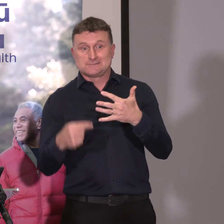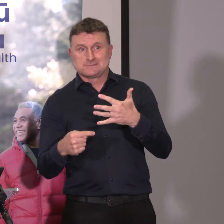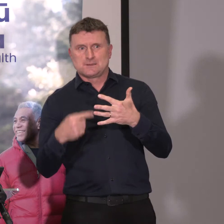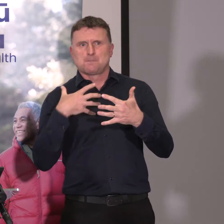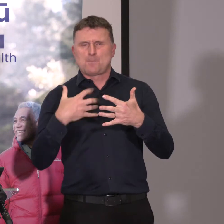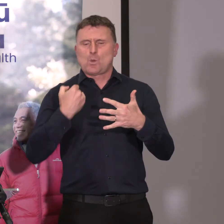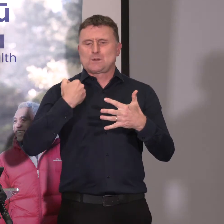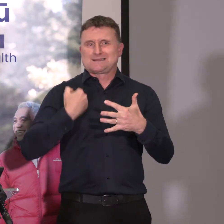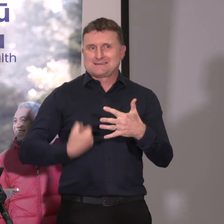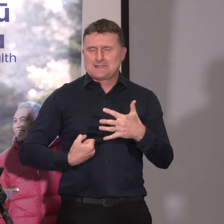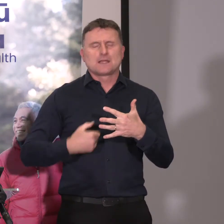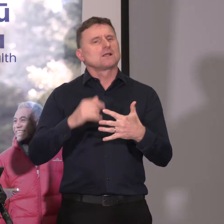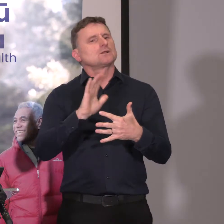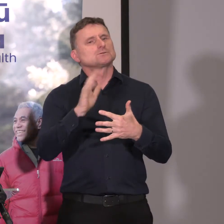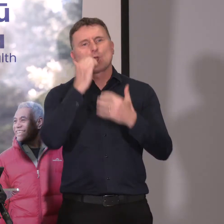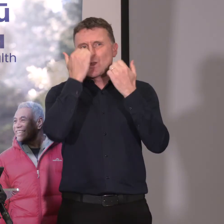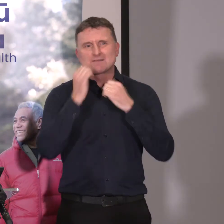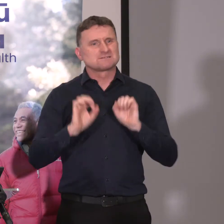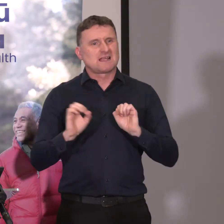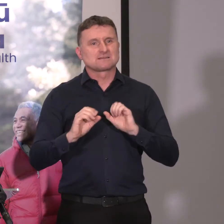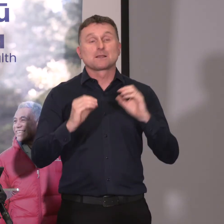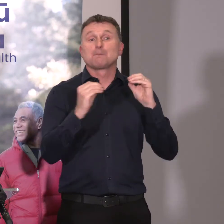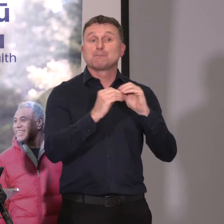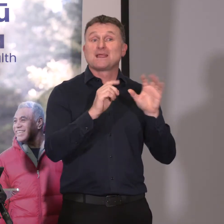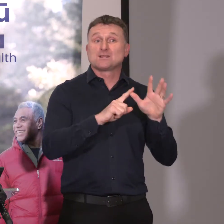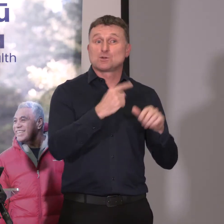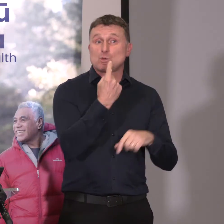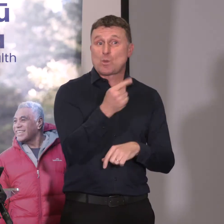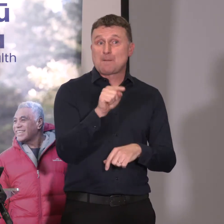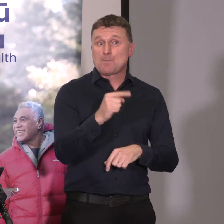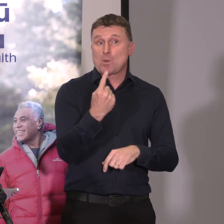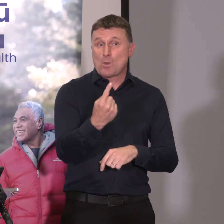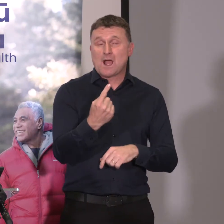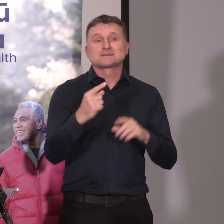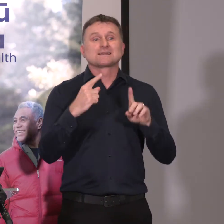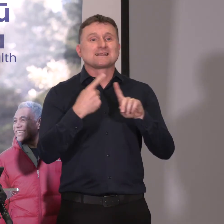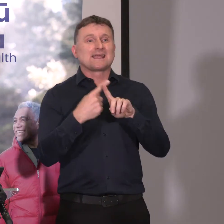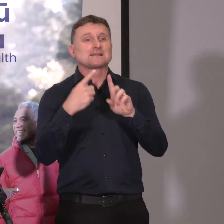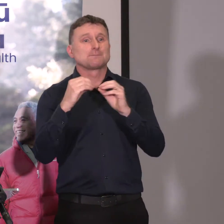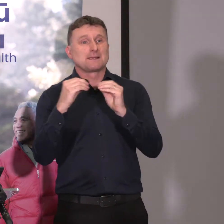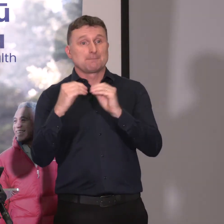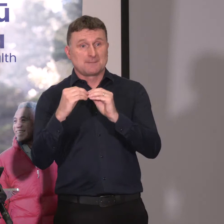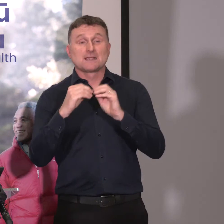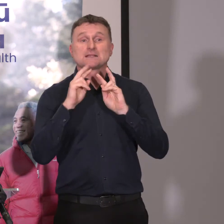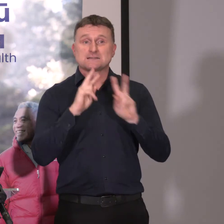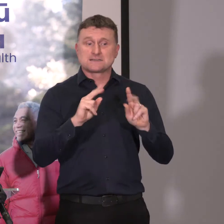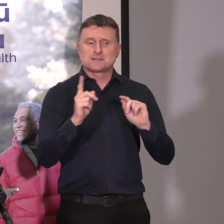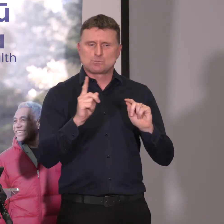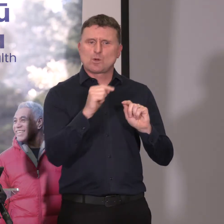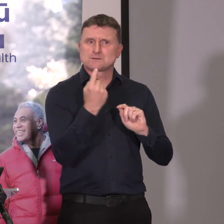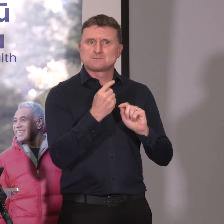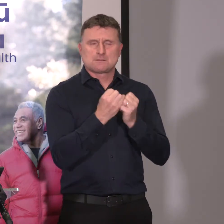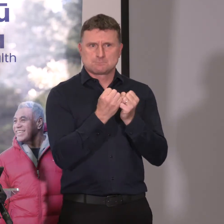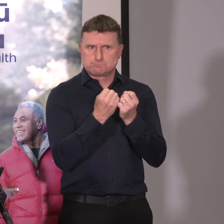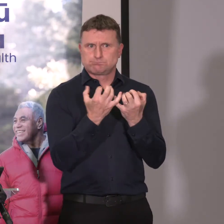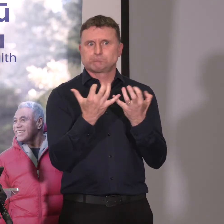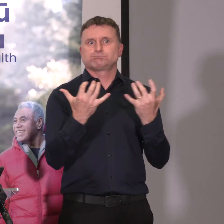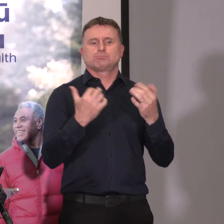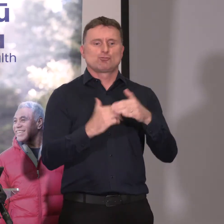suggest the new sec letting variance lead to higher